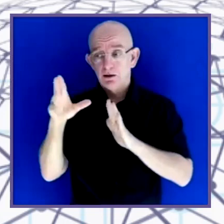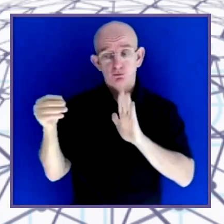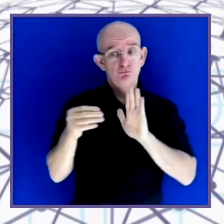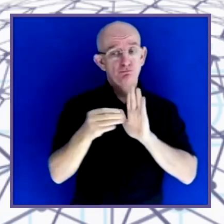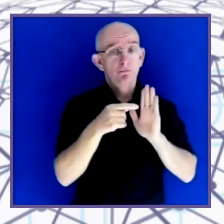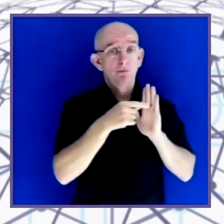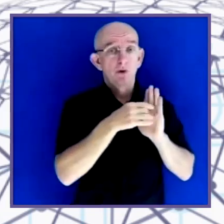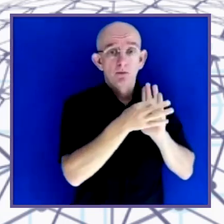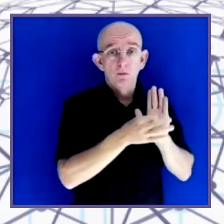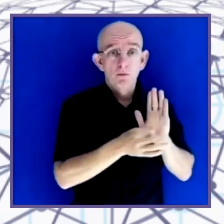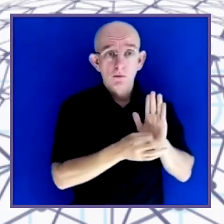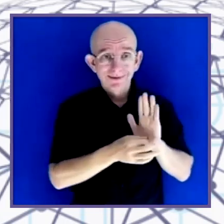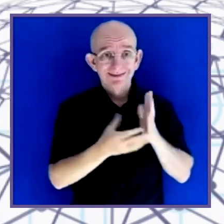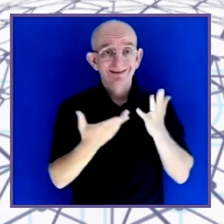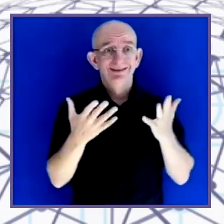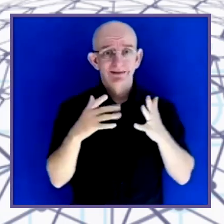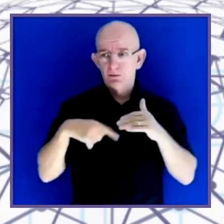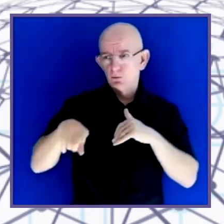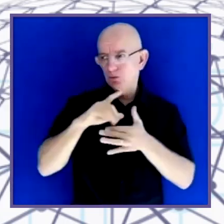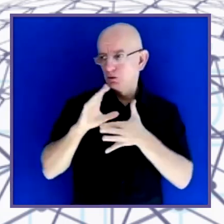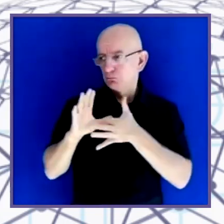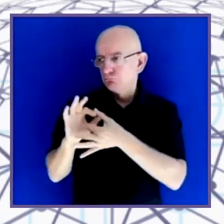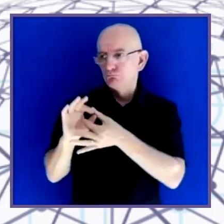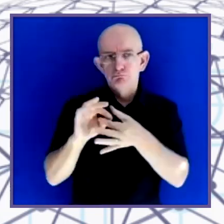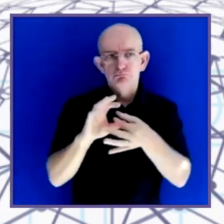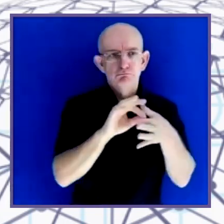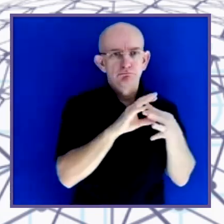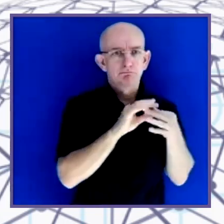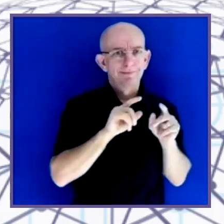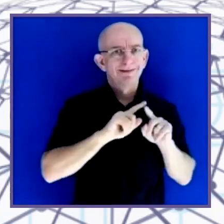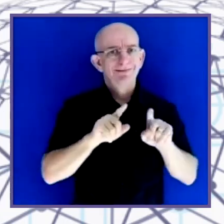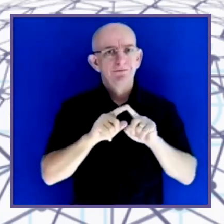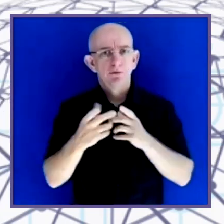You may not have a single ramp in the city but if you have people who are accommodating